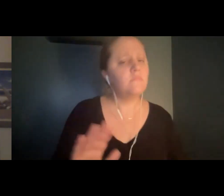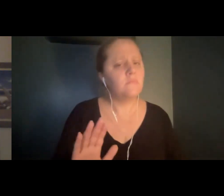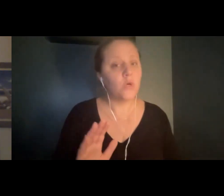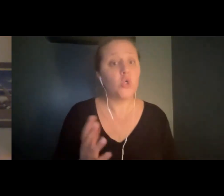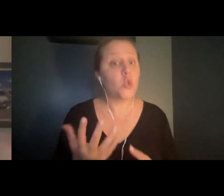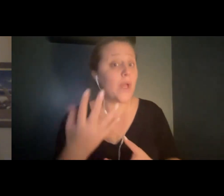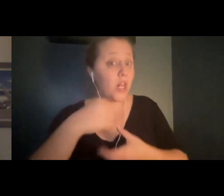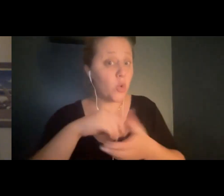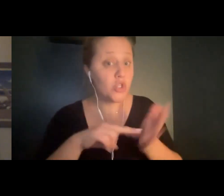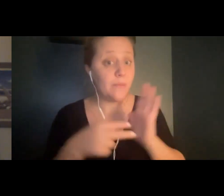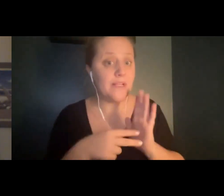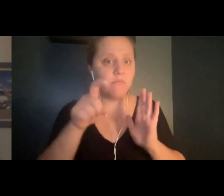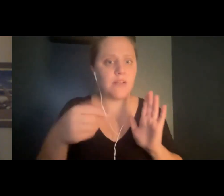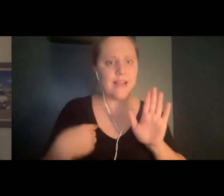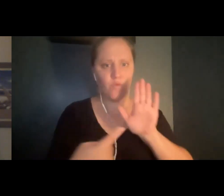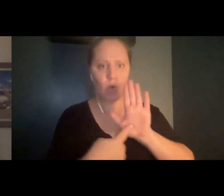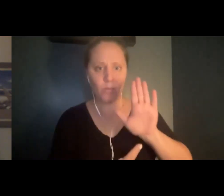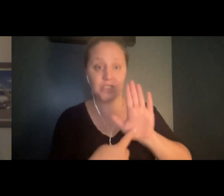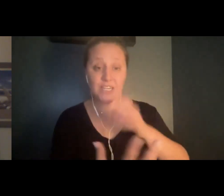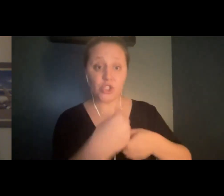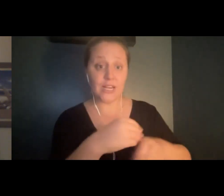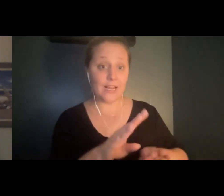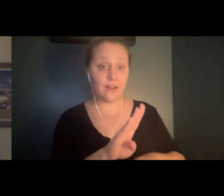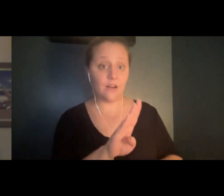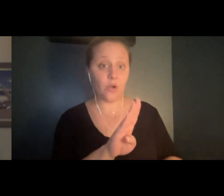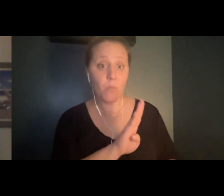board or having representation in your company but also making sure that people